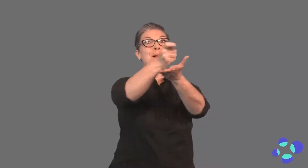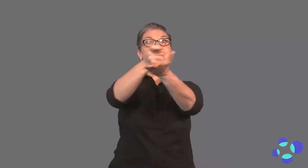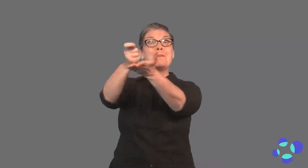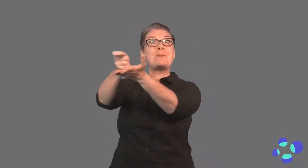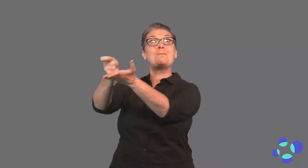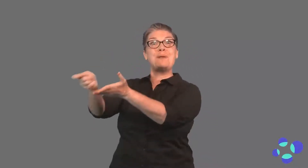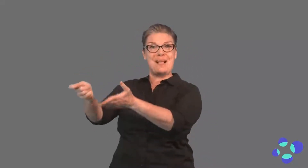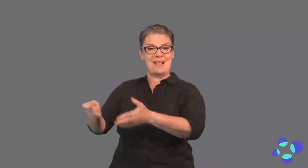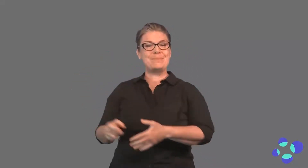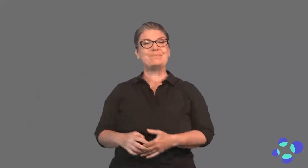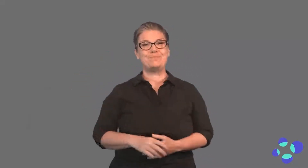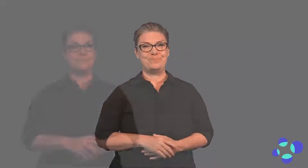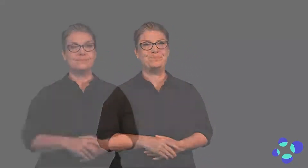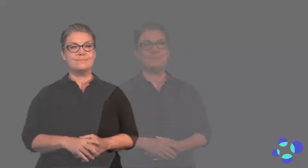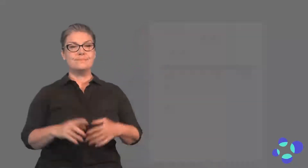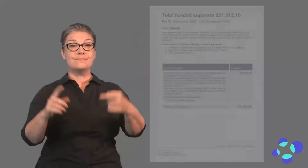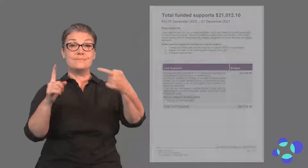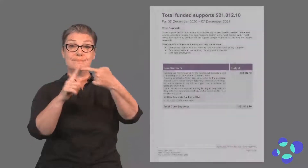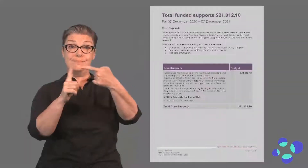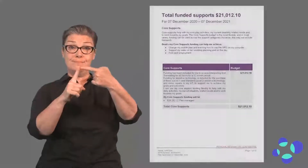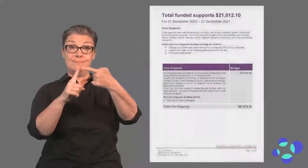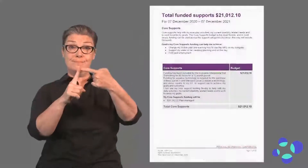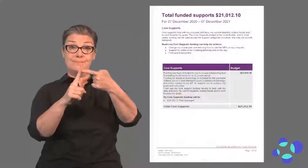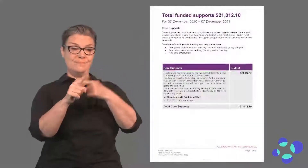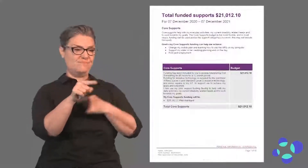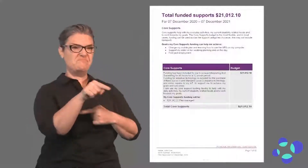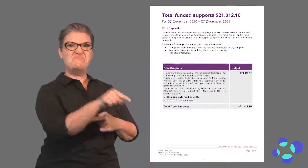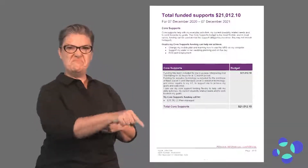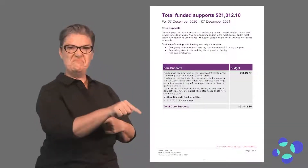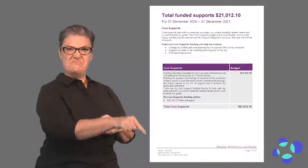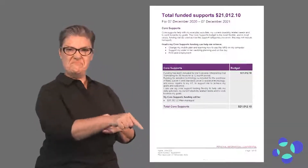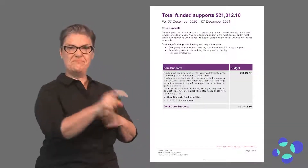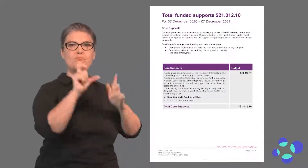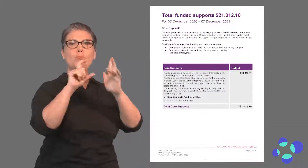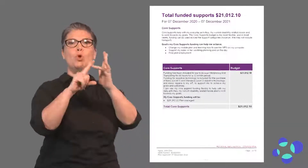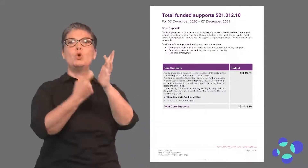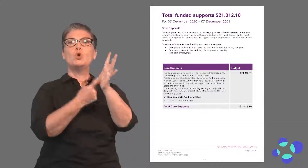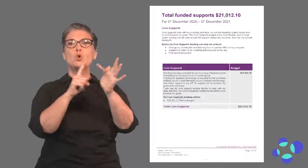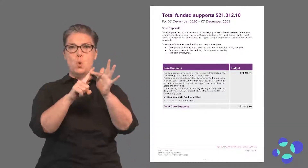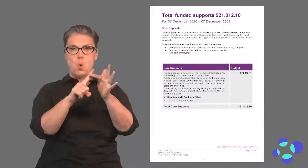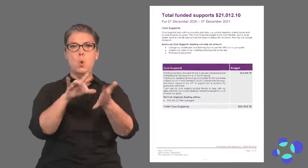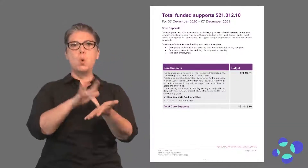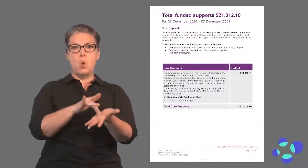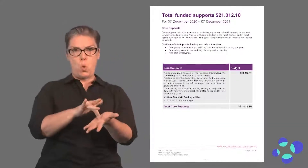has been allocated for in order to pay for these supports. Firstly, we have Core.